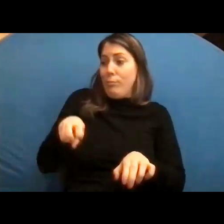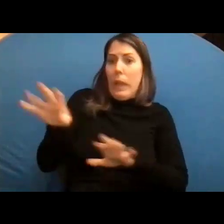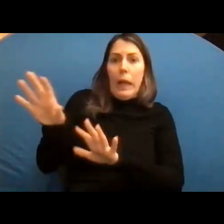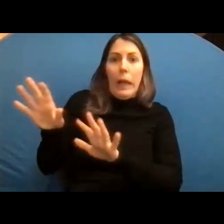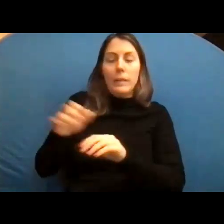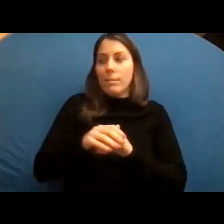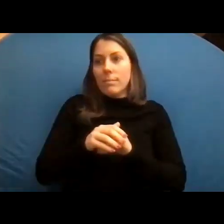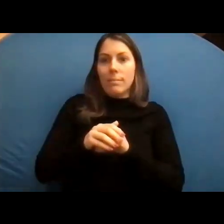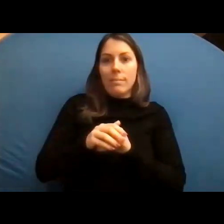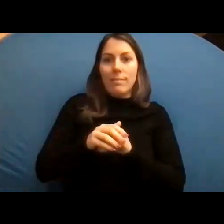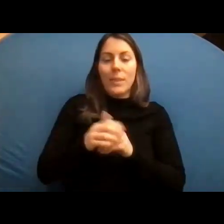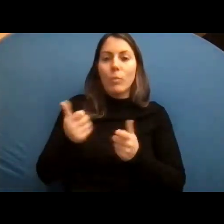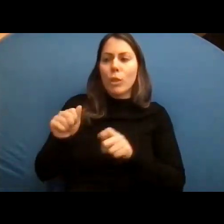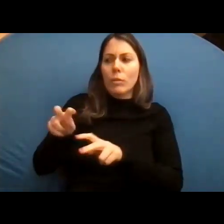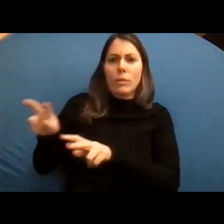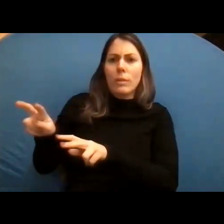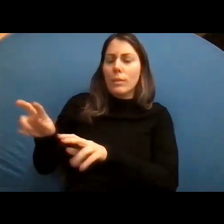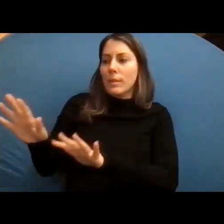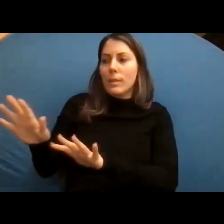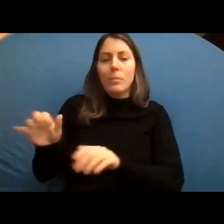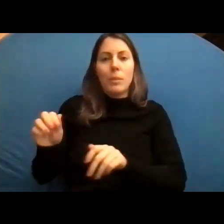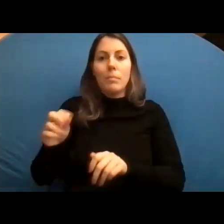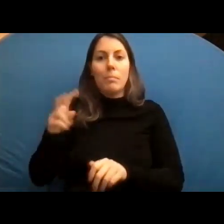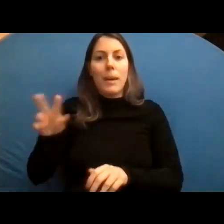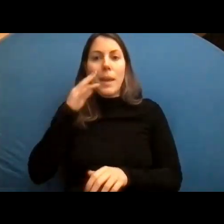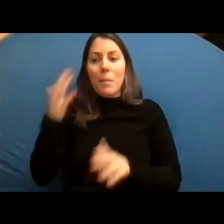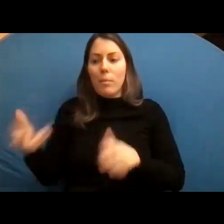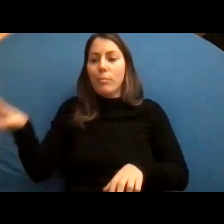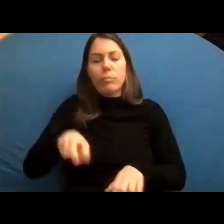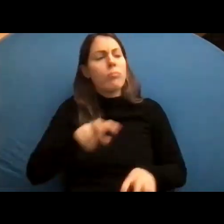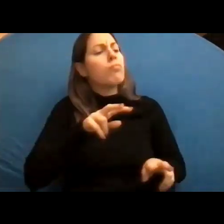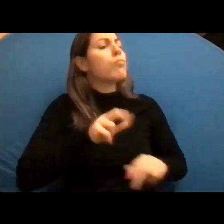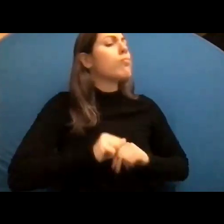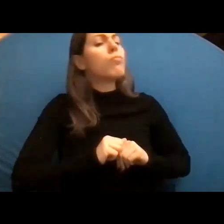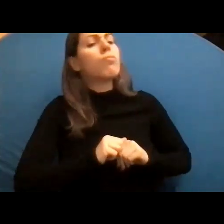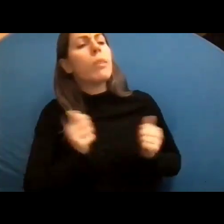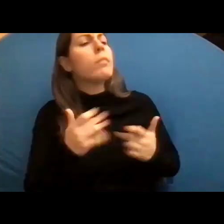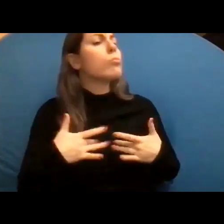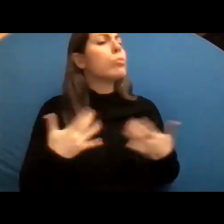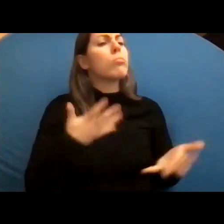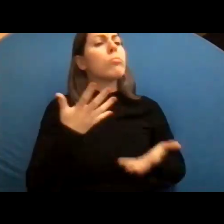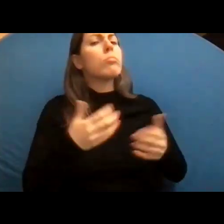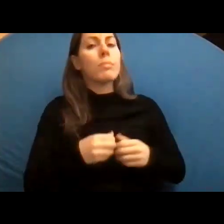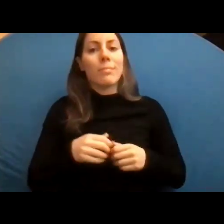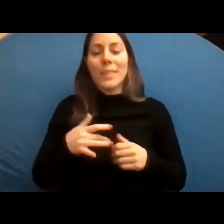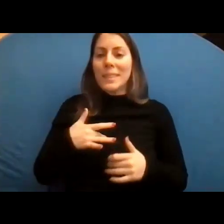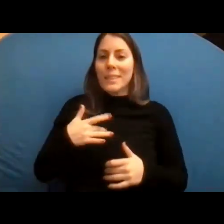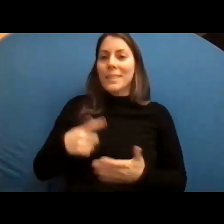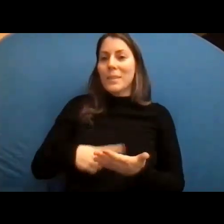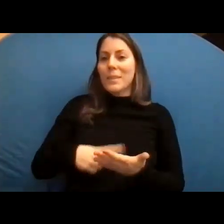advance if my cat decides to visit and make a supervisory visit to make sure that everything is all right. Usually if she hears me making a